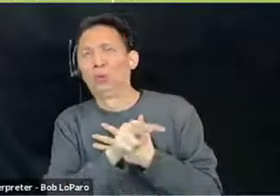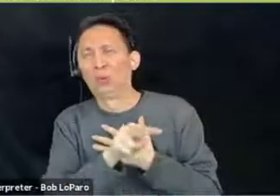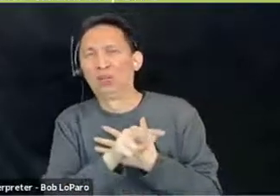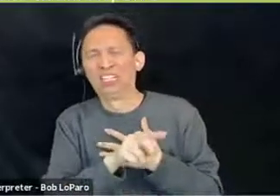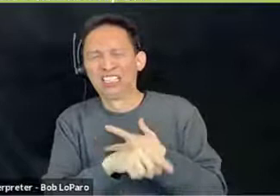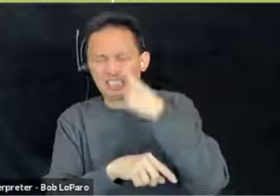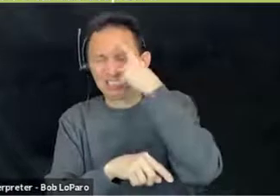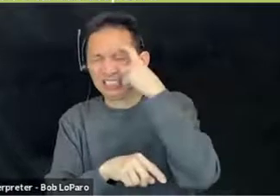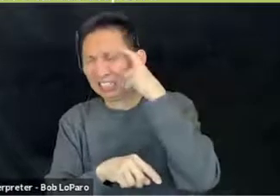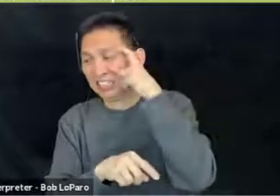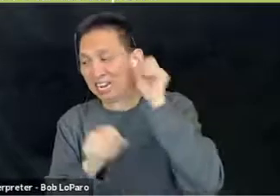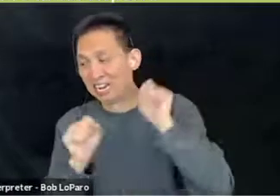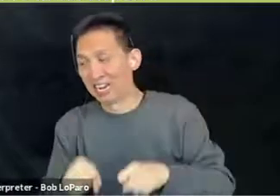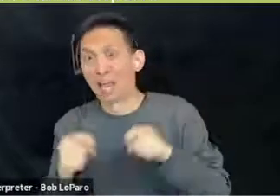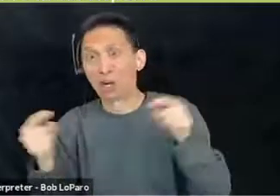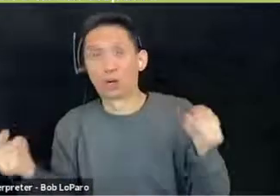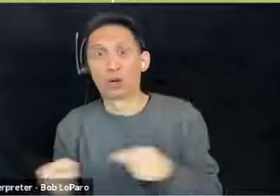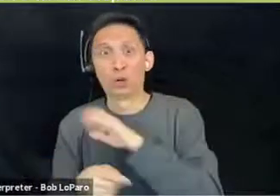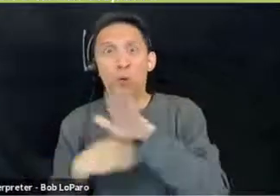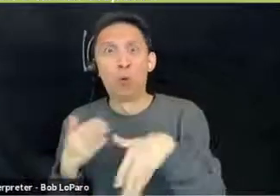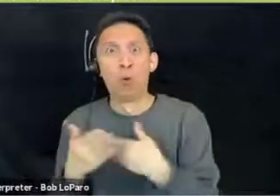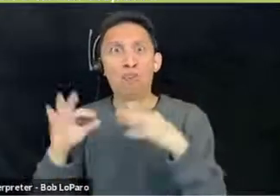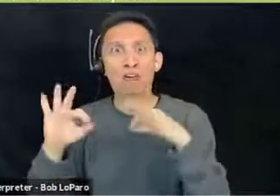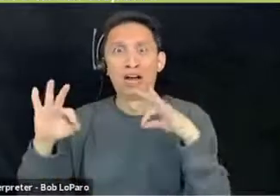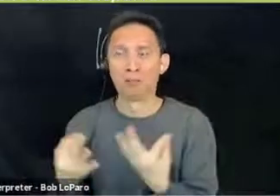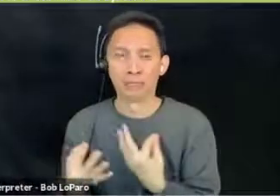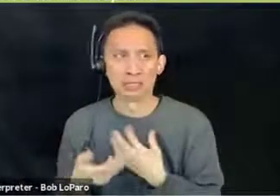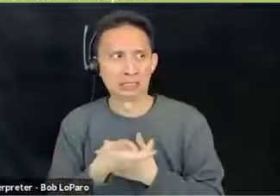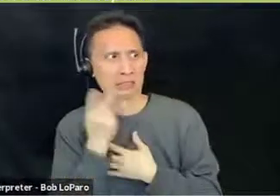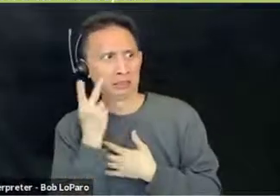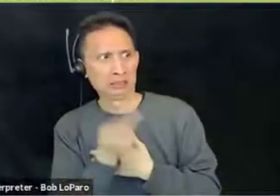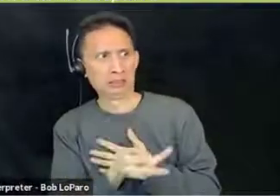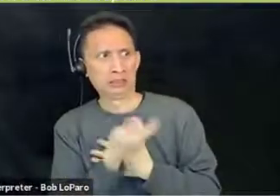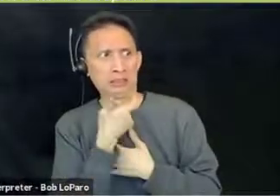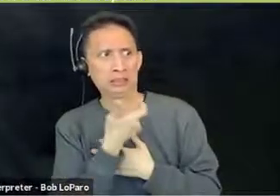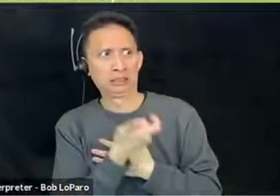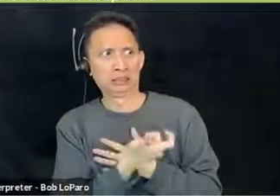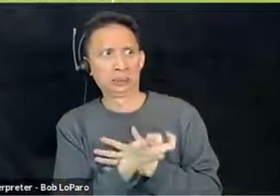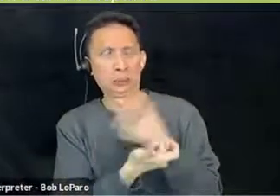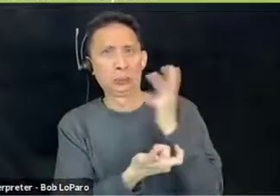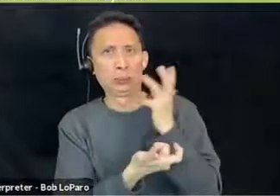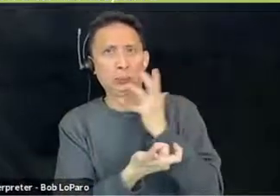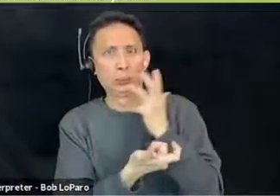So, you know, looking at that as a support for the whole family is something